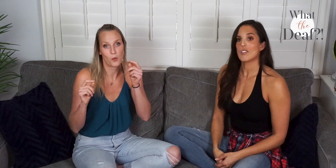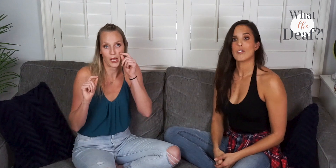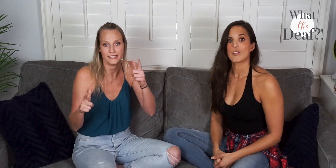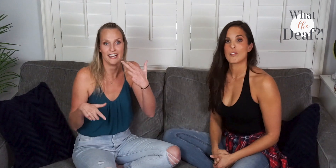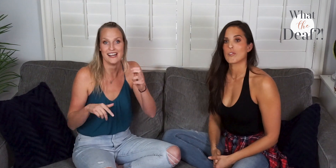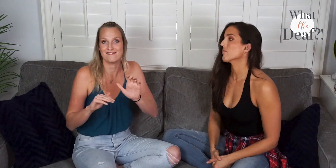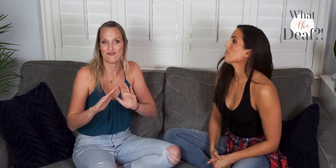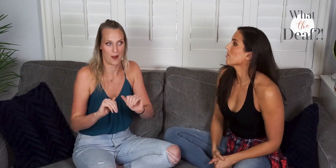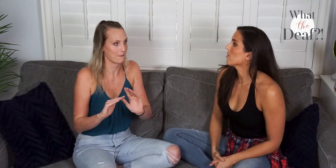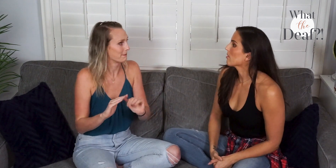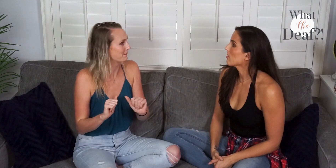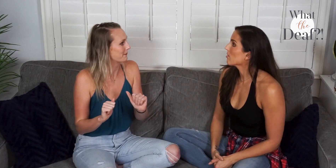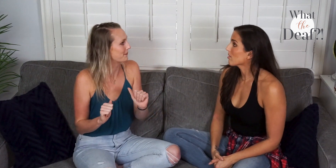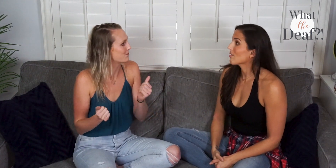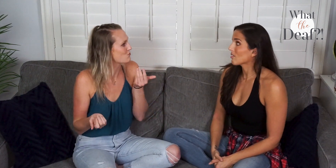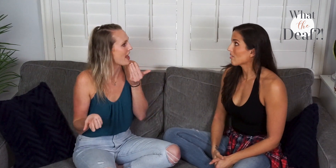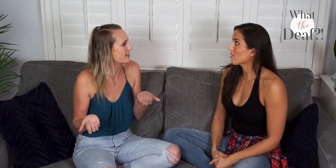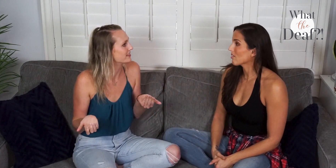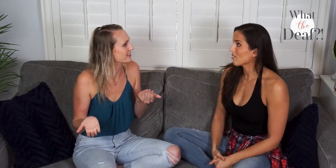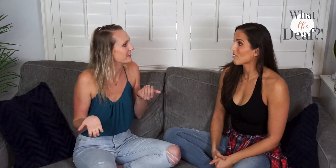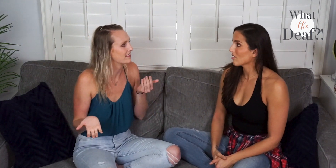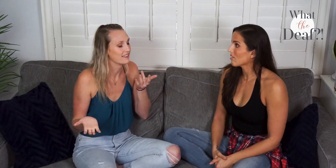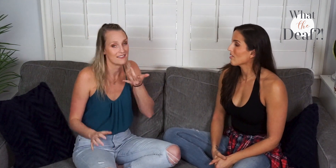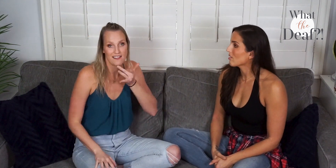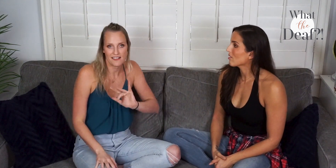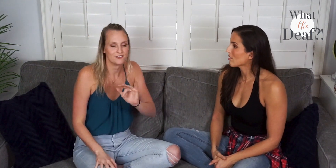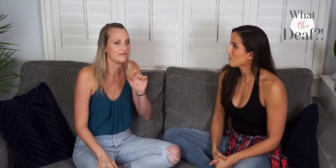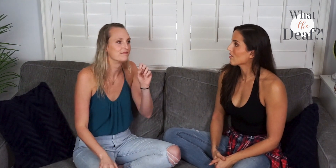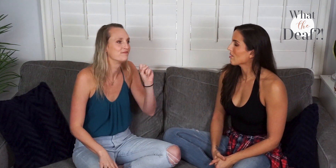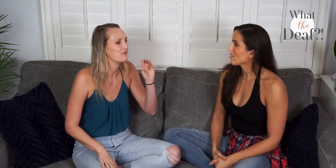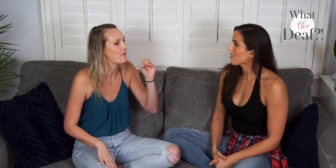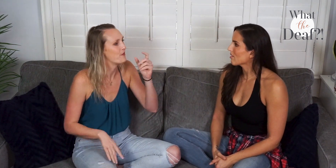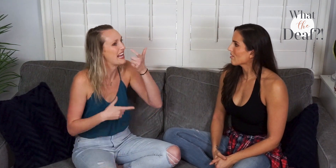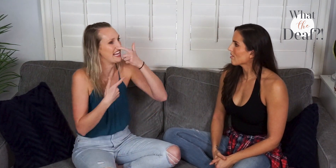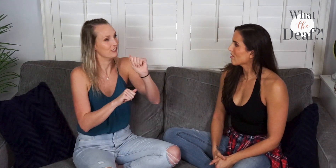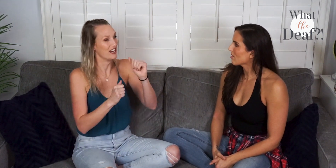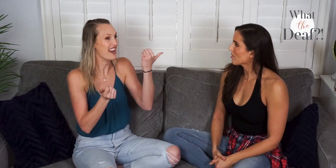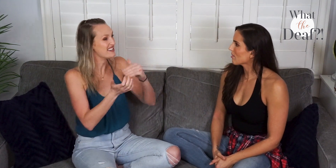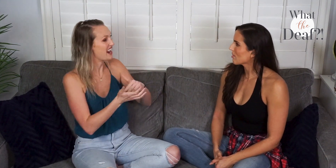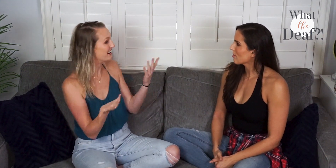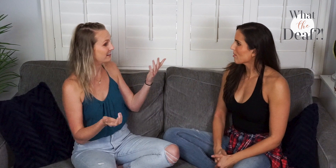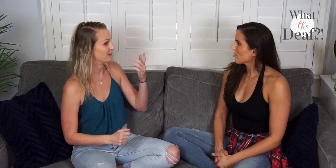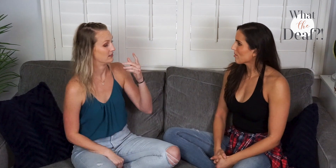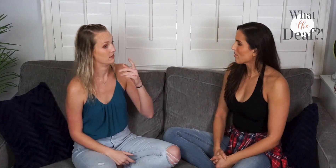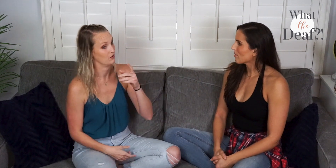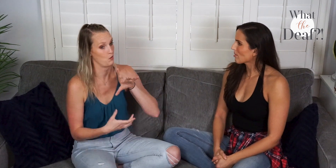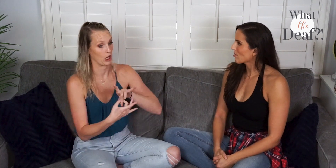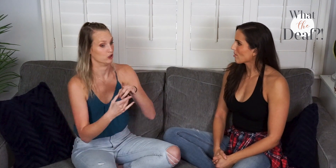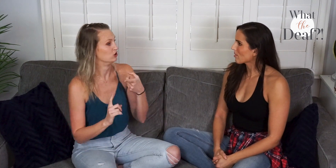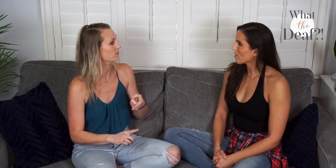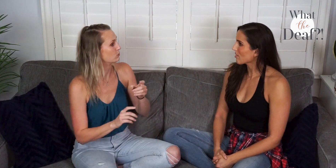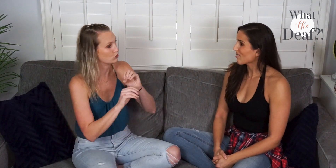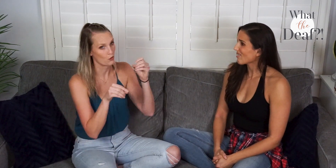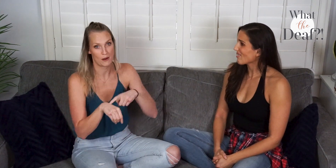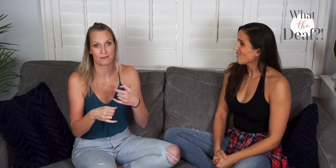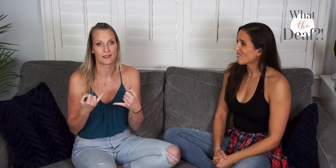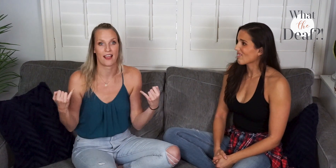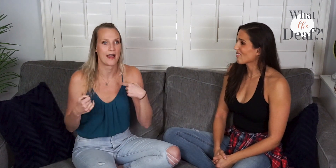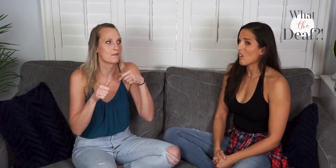So yeah, I was surprised that he swam well. And yeah, so again, it's interesting, relationships don't have a timeline.